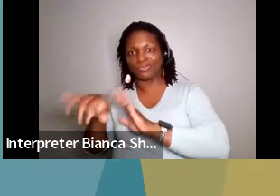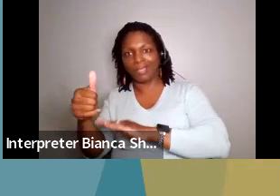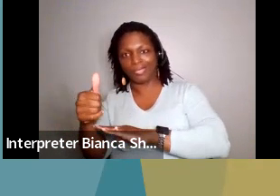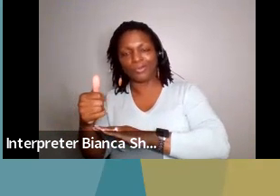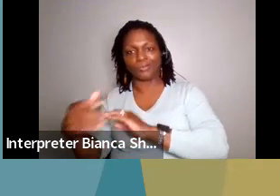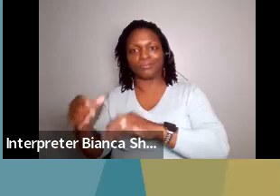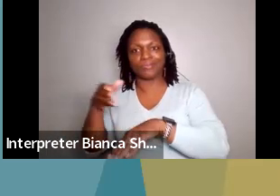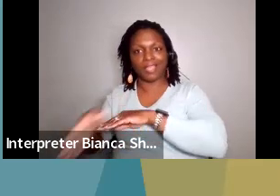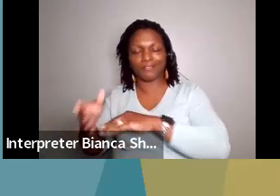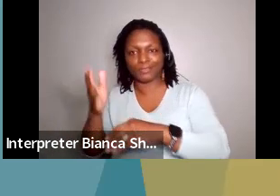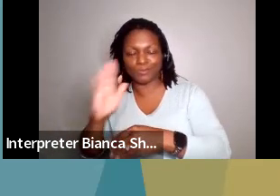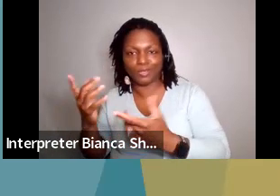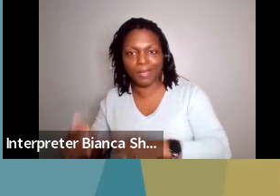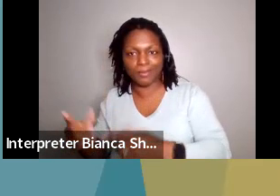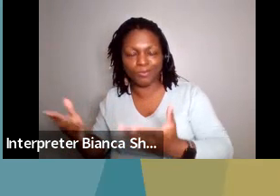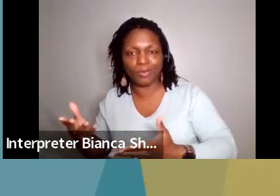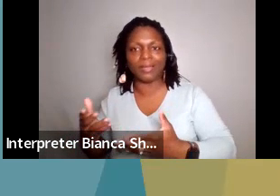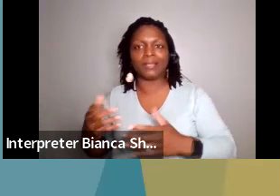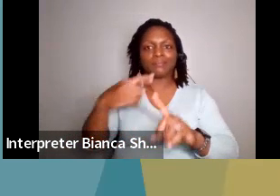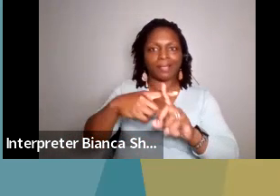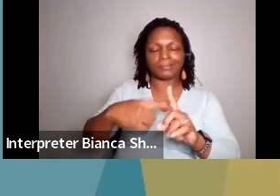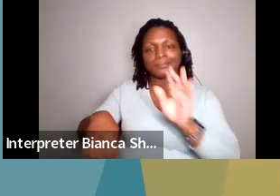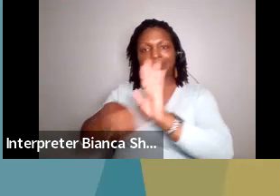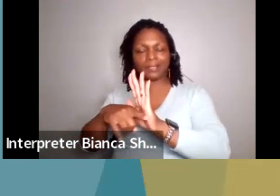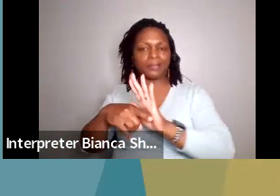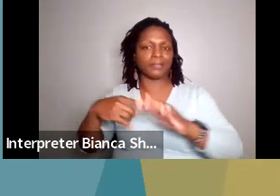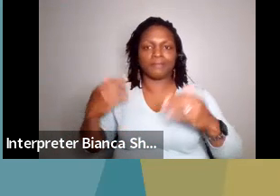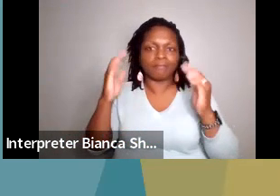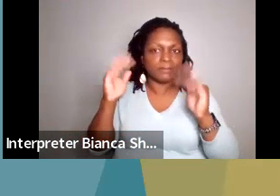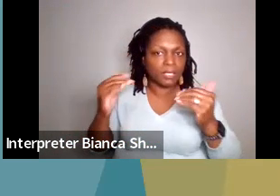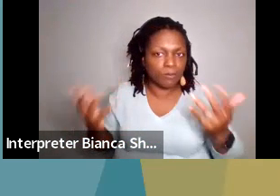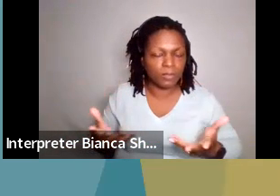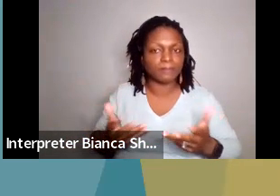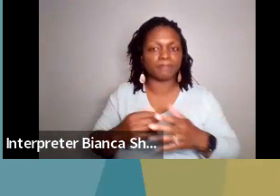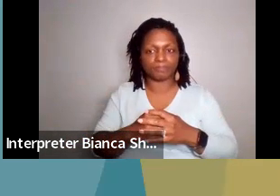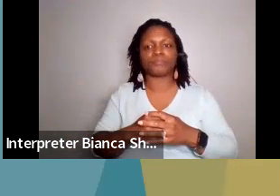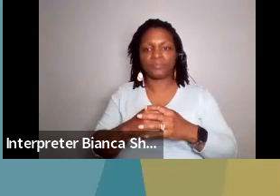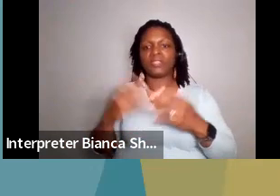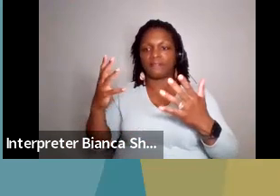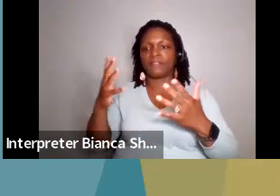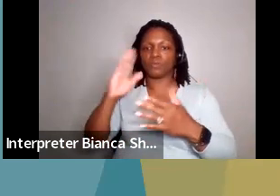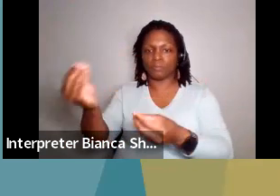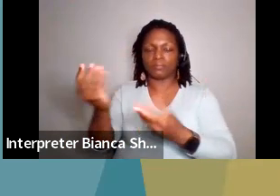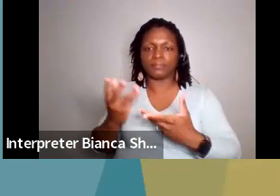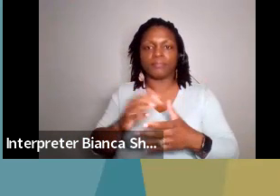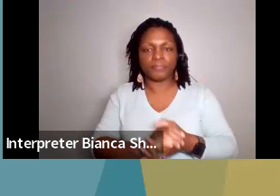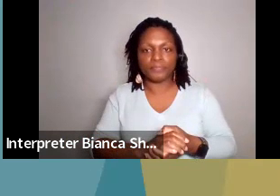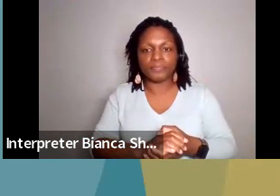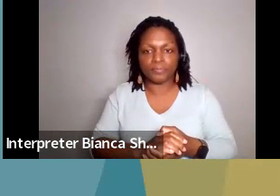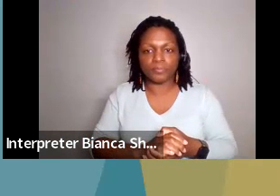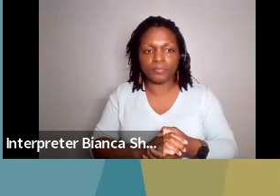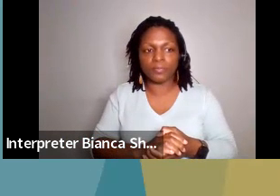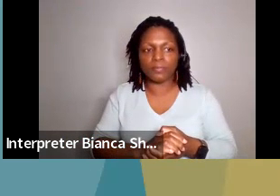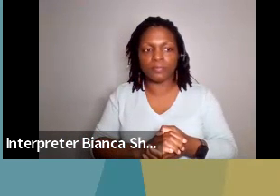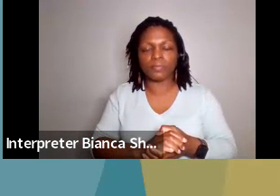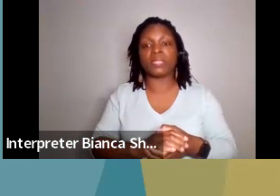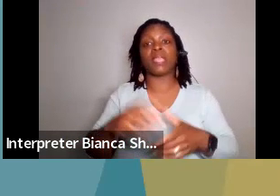If we were to go in. this direction. here's kind of the pros and cons that you can kind of expect impacts or implications as we move forward.